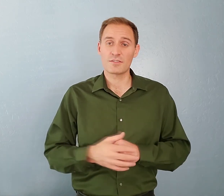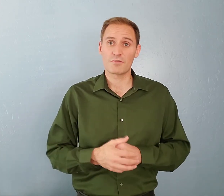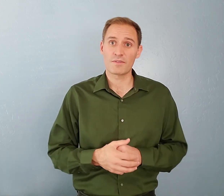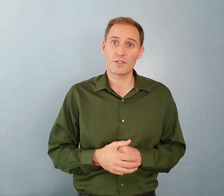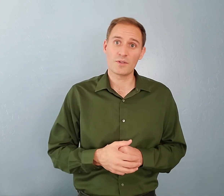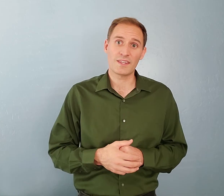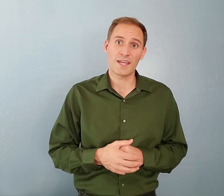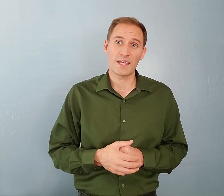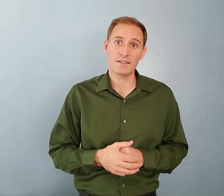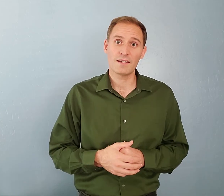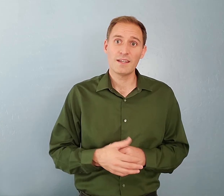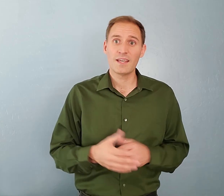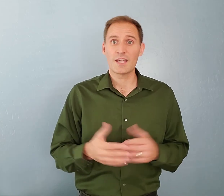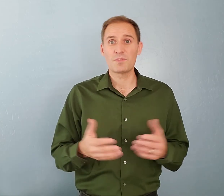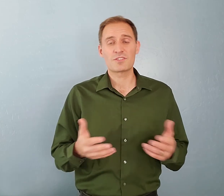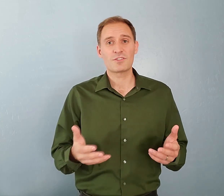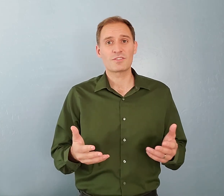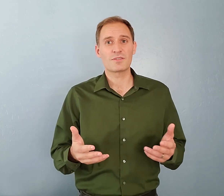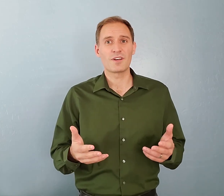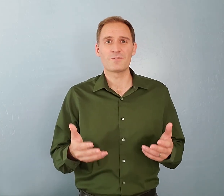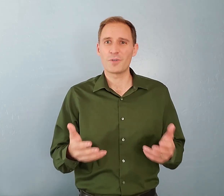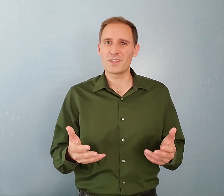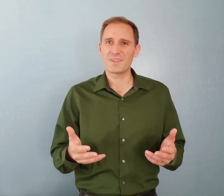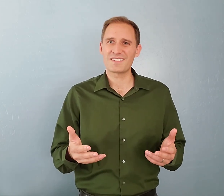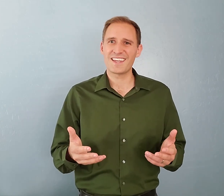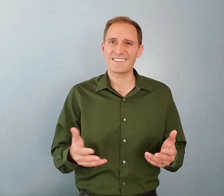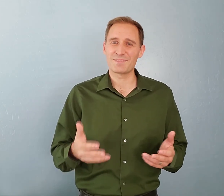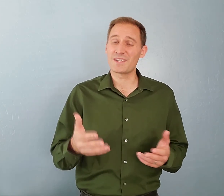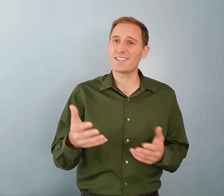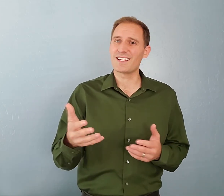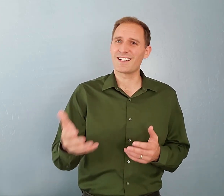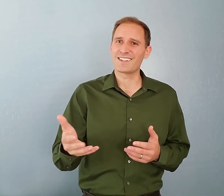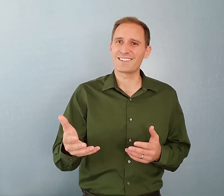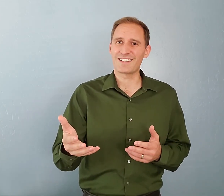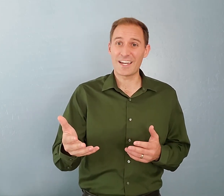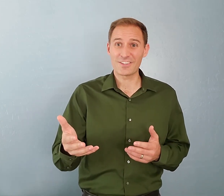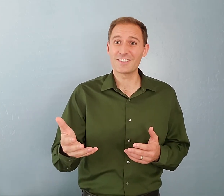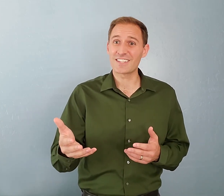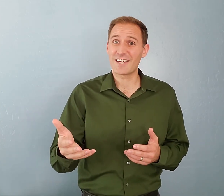the review at the end and be sure to avoid the mistakes and be on the lookout